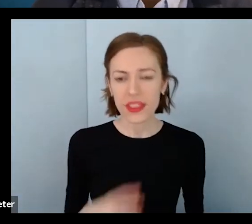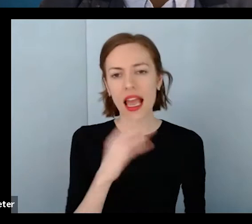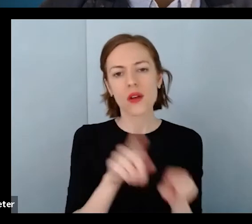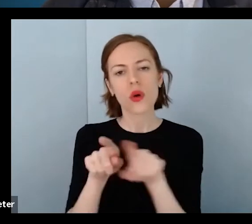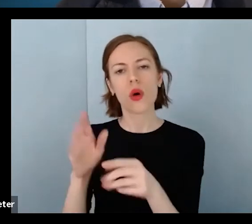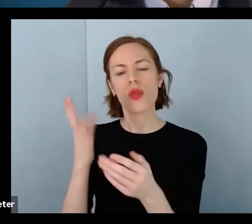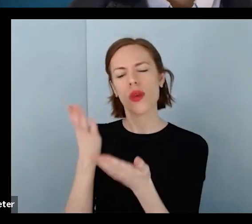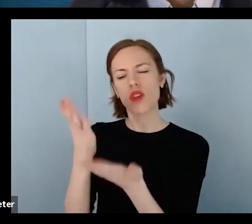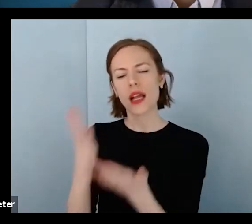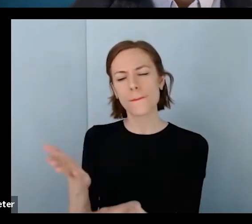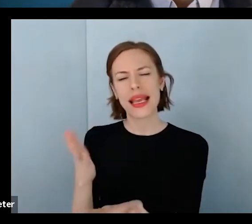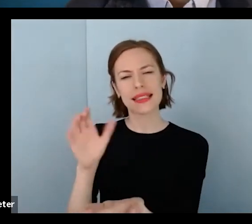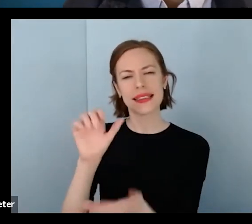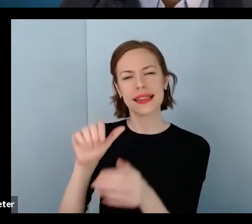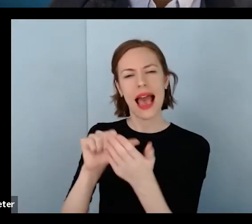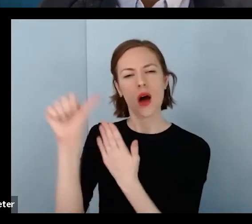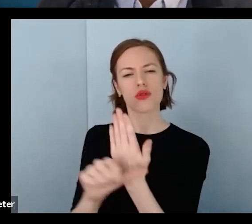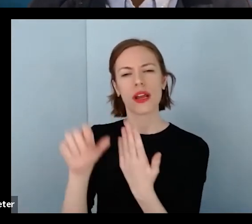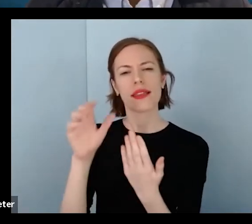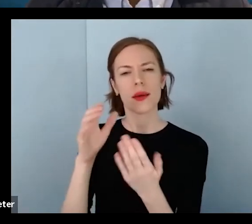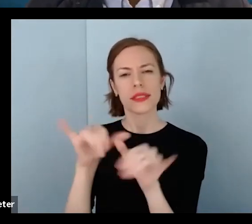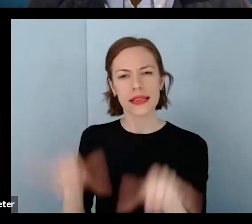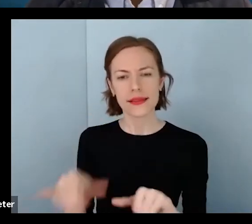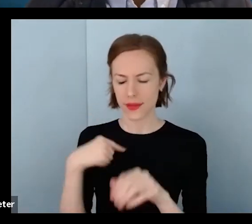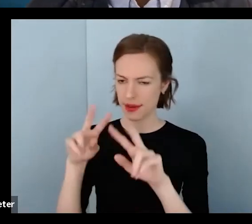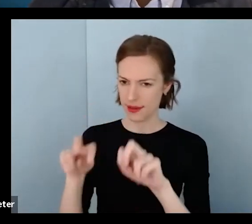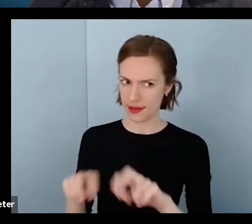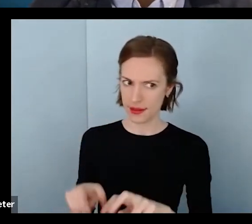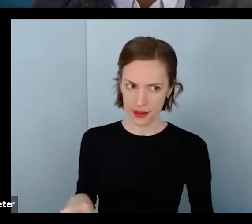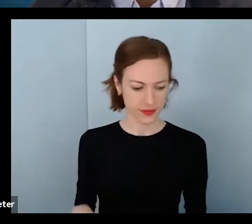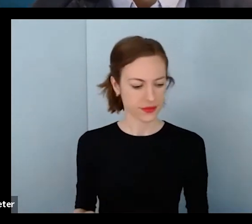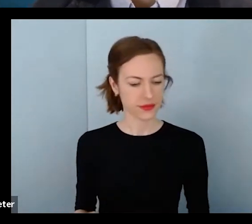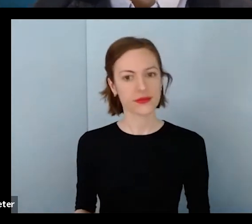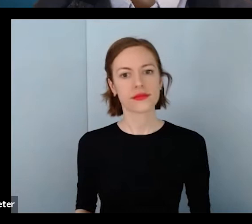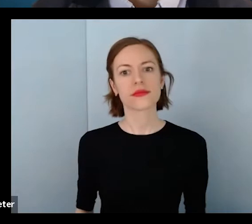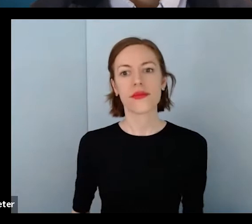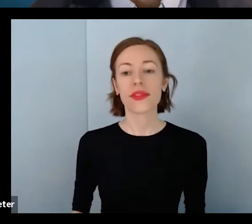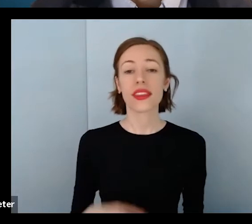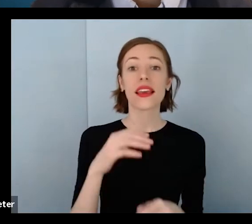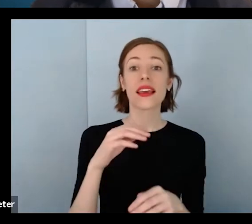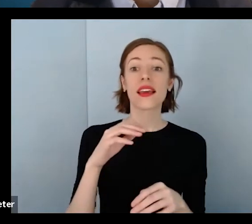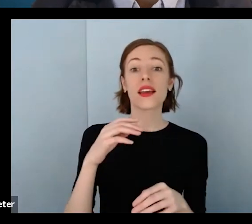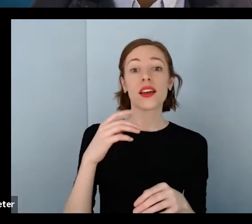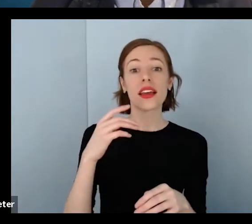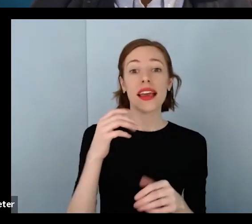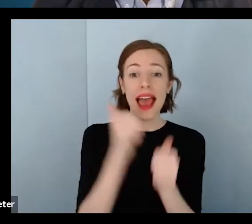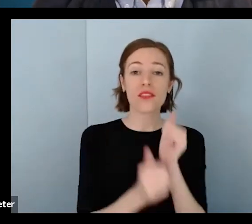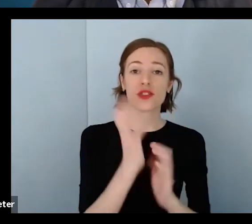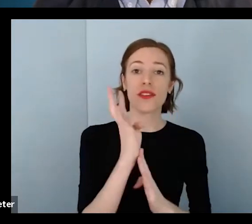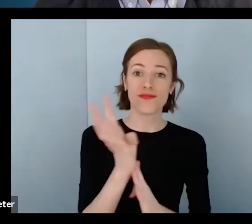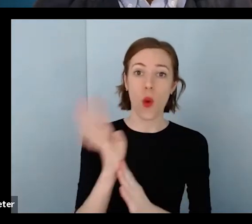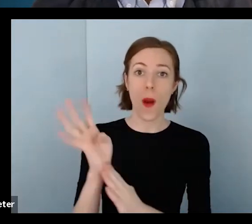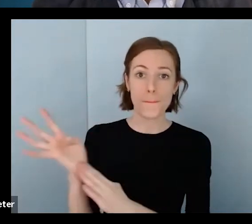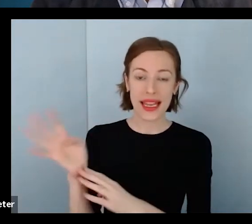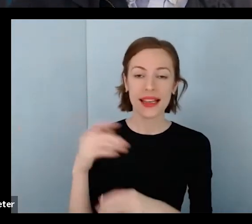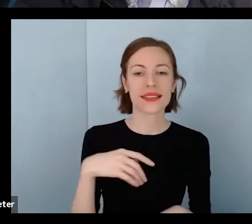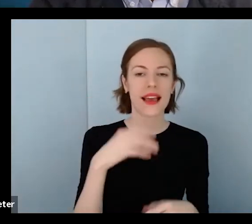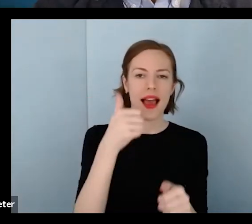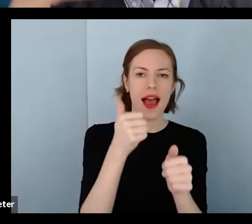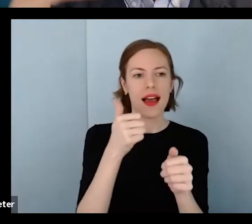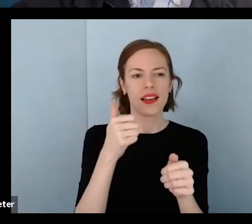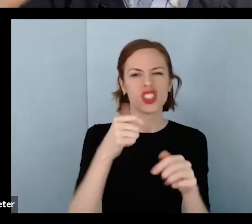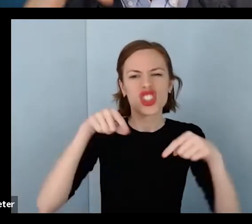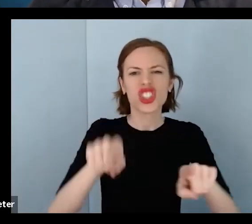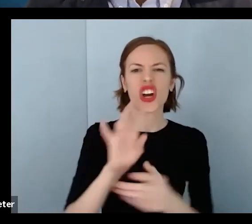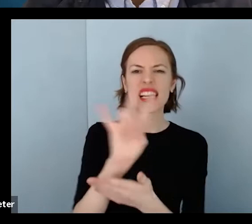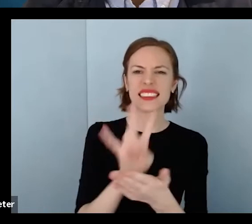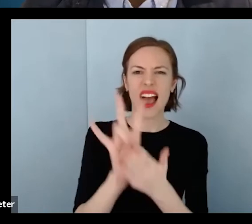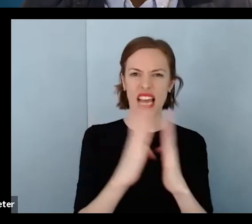Here's what that looks like. every four minutes for the first seven hours after an article was posted the software made a measurement of just where in the rankings, an article was.